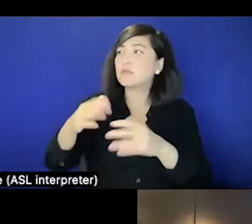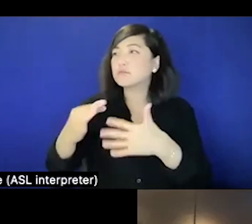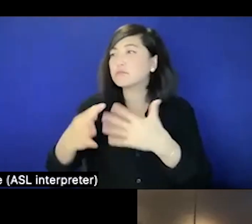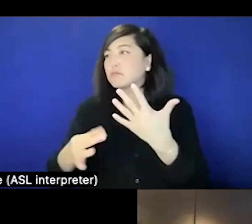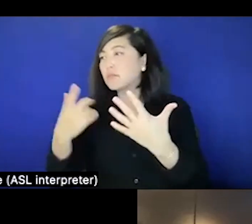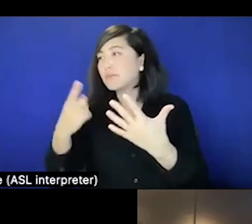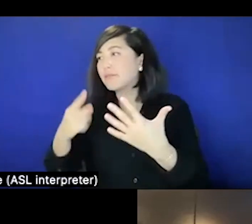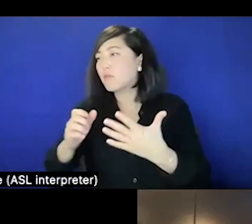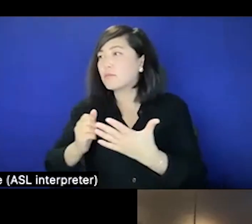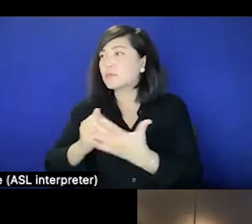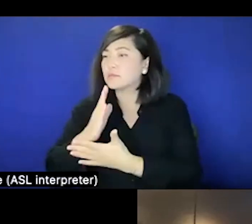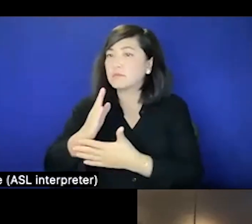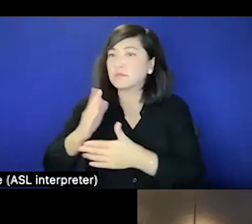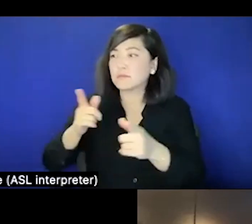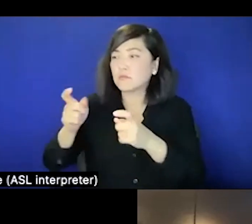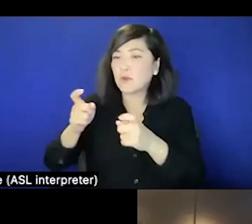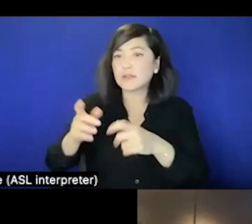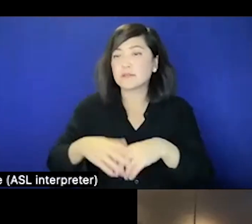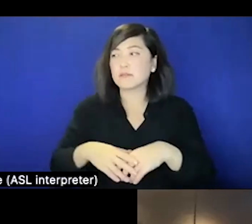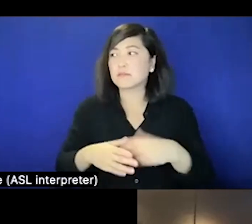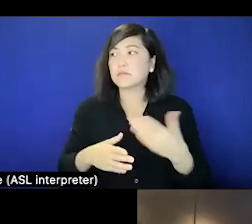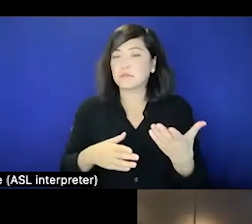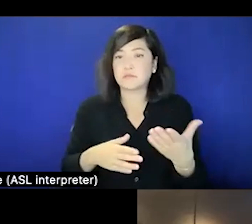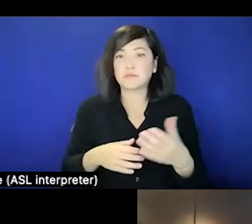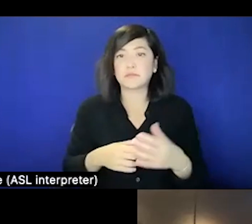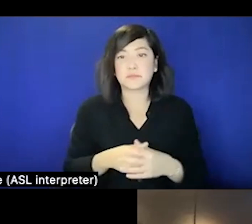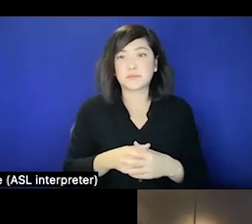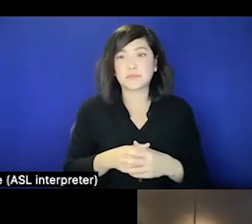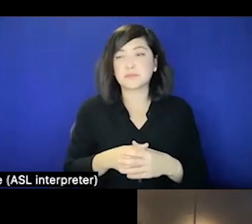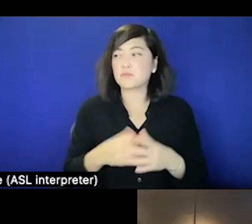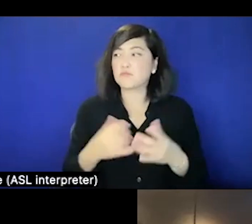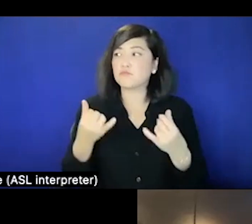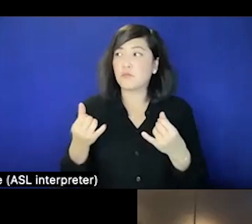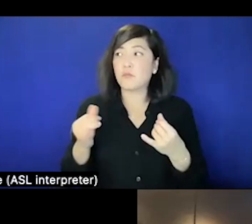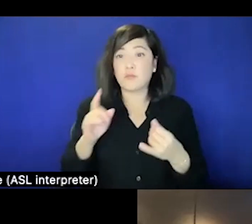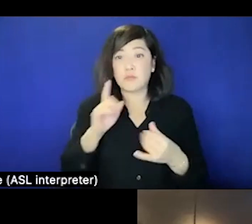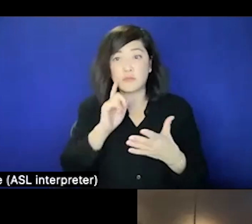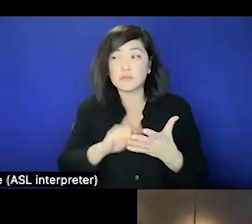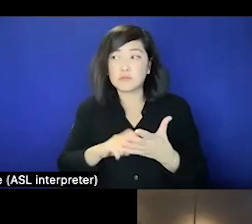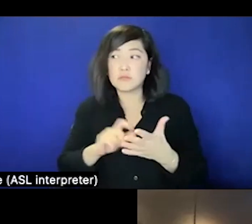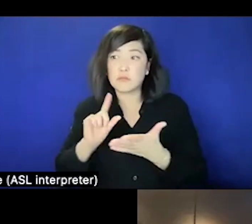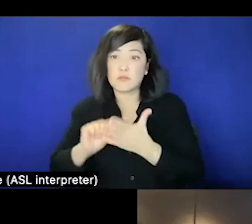which a lot of publishers increasingly kind of turn their focus on, so that you can say we're